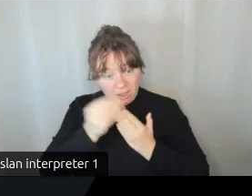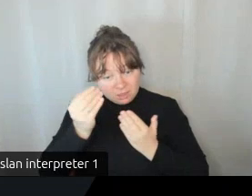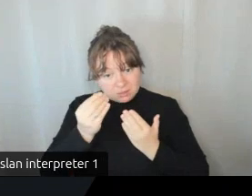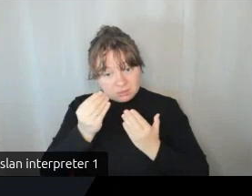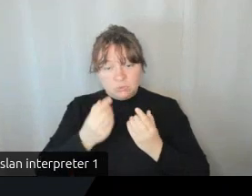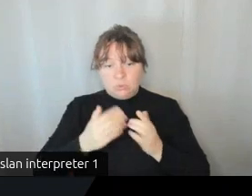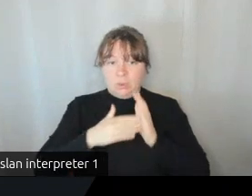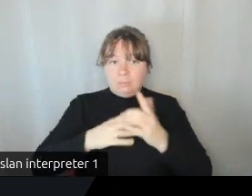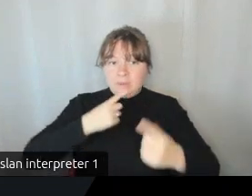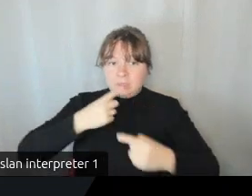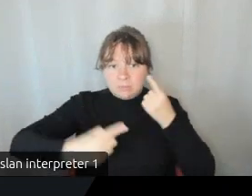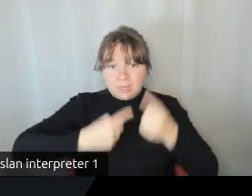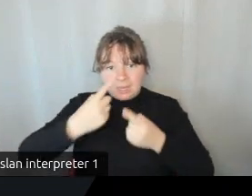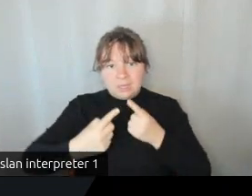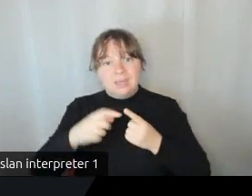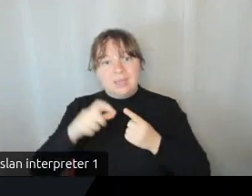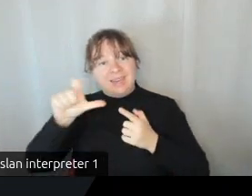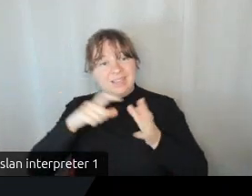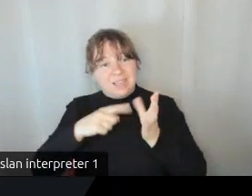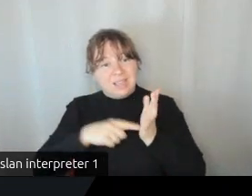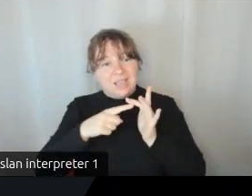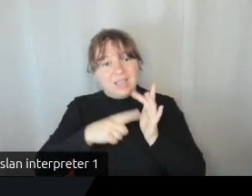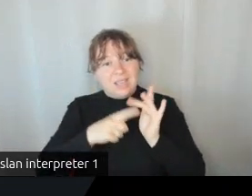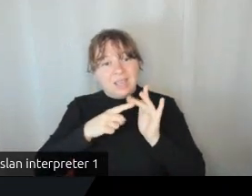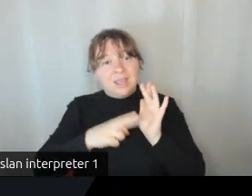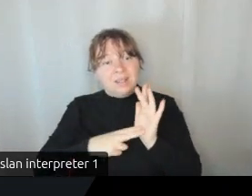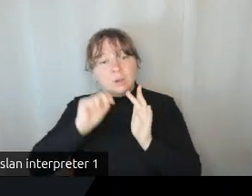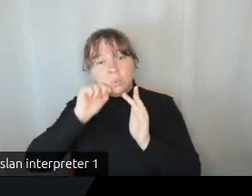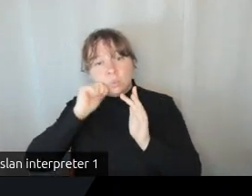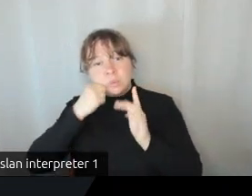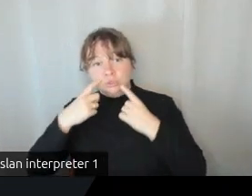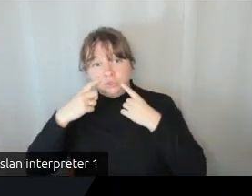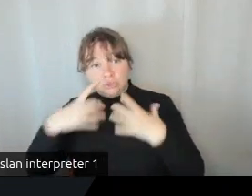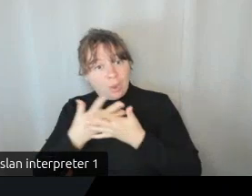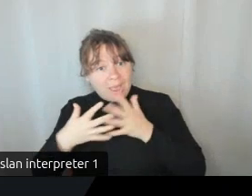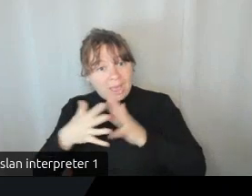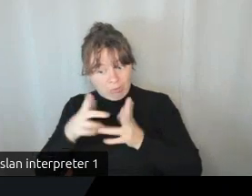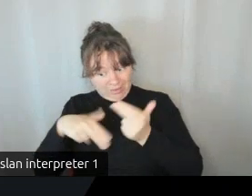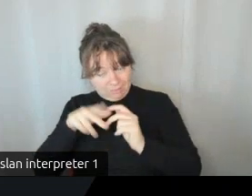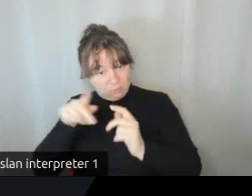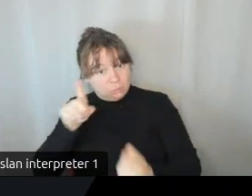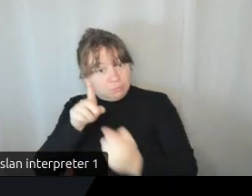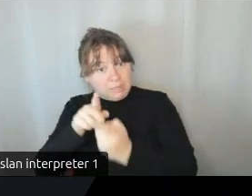a case study and scenario later showing how you can use the cards with the client.